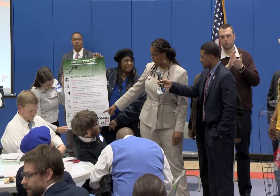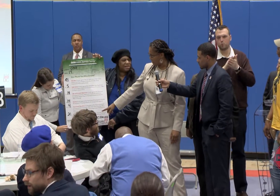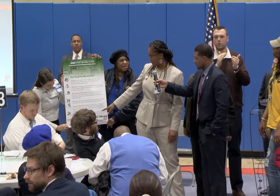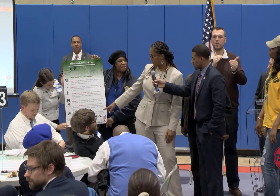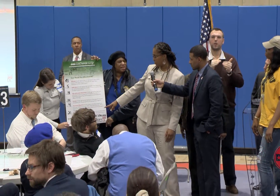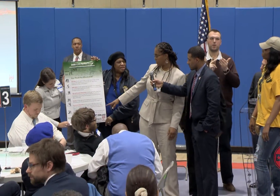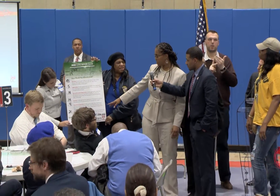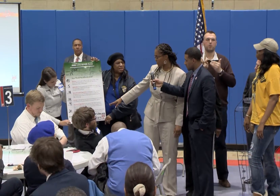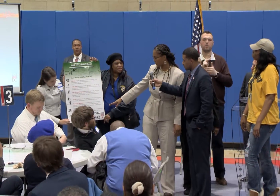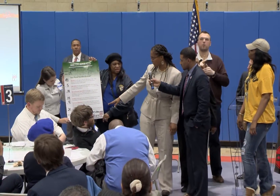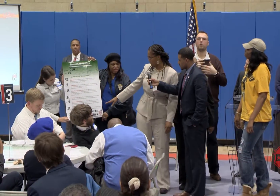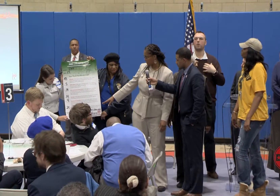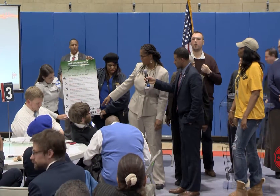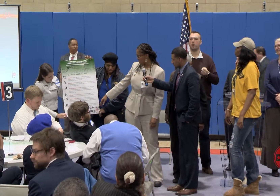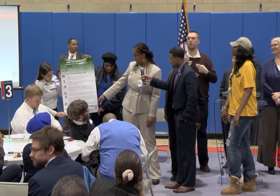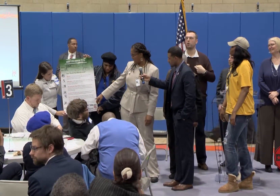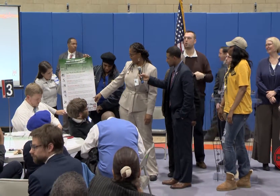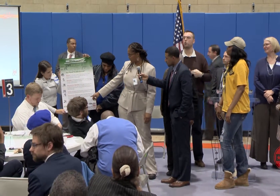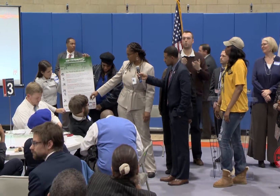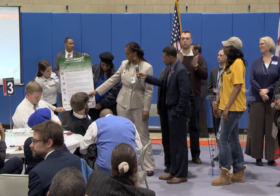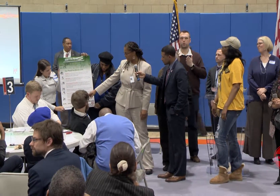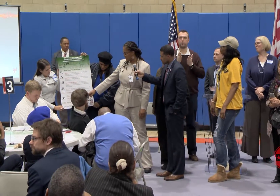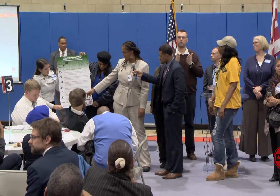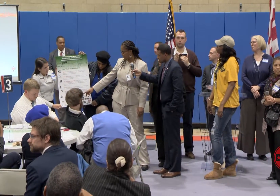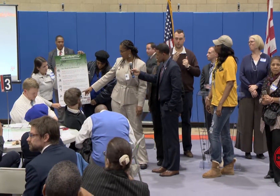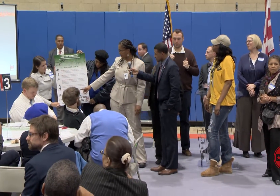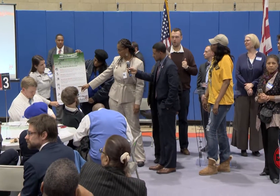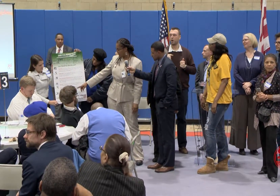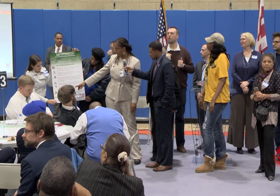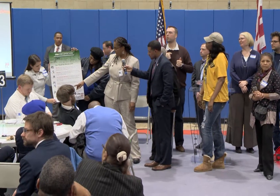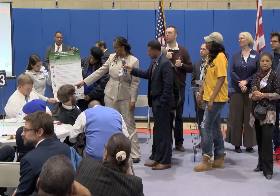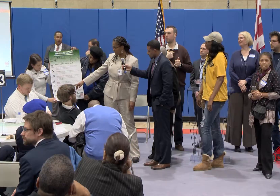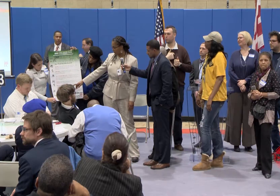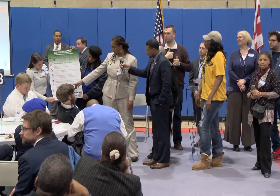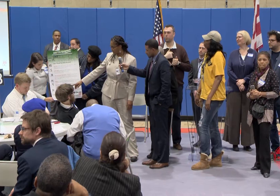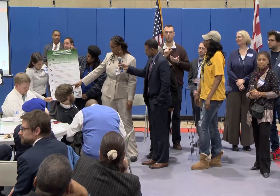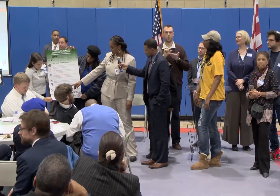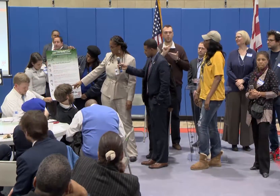IN HEALTH AND HUMAN SERVICES AND WE ALLOCATED 20% OF THOSE